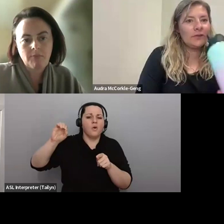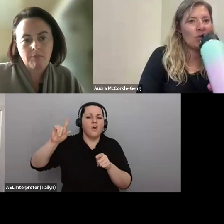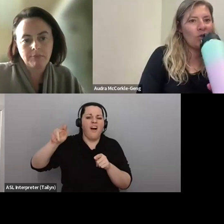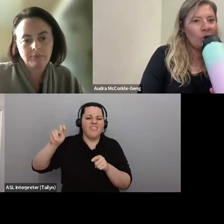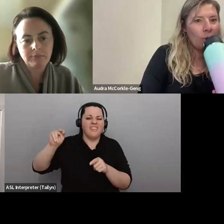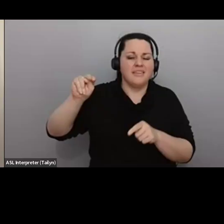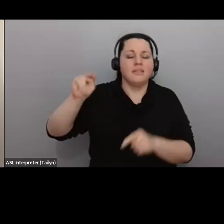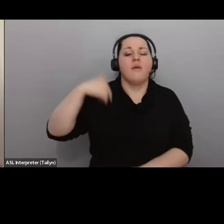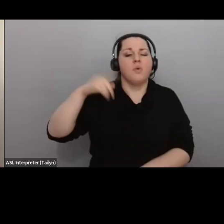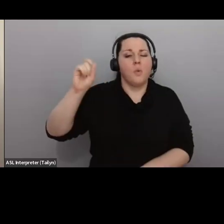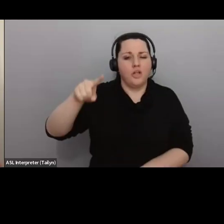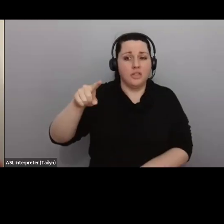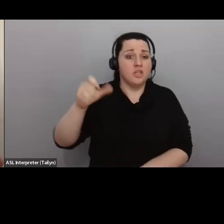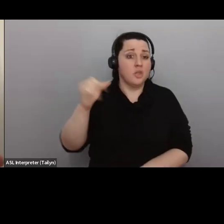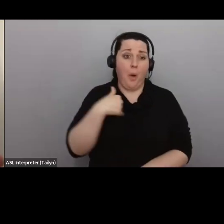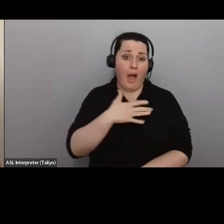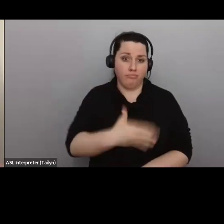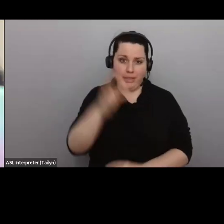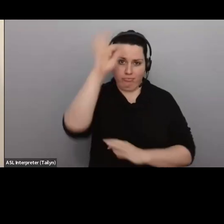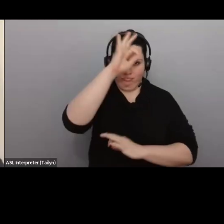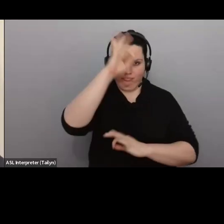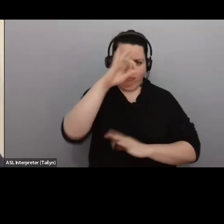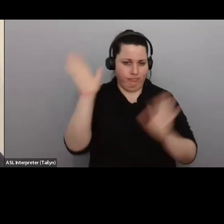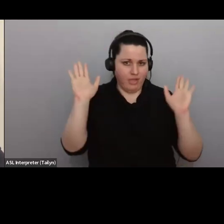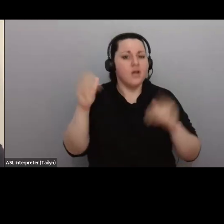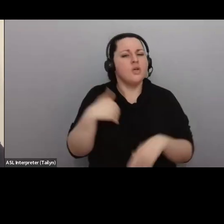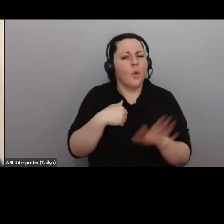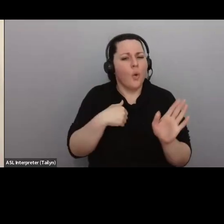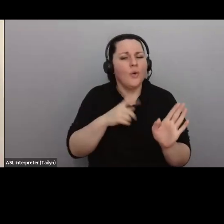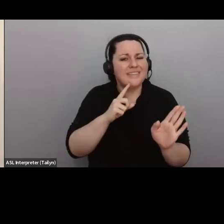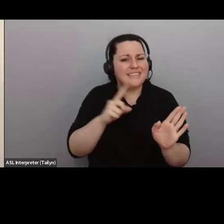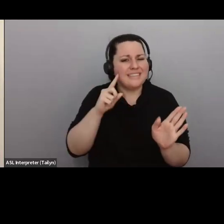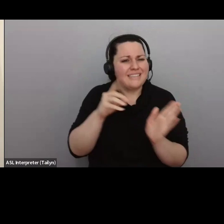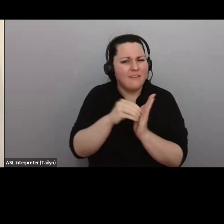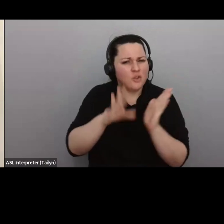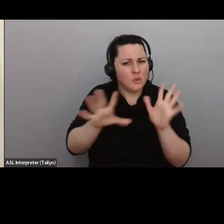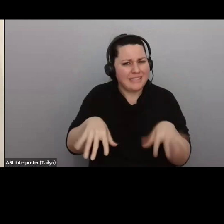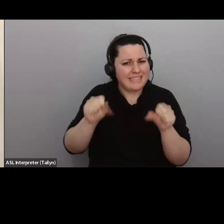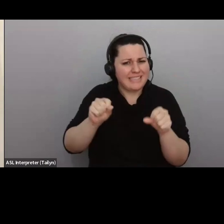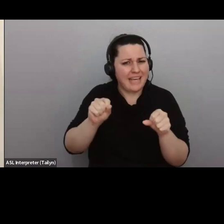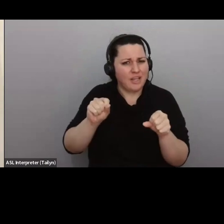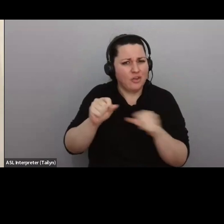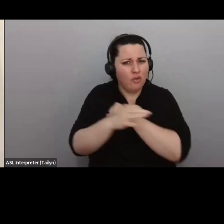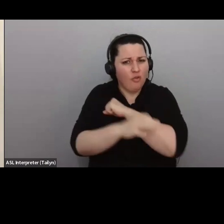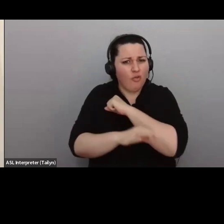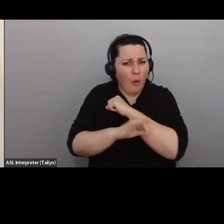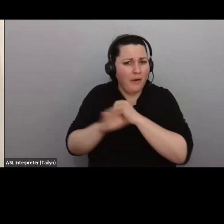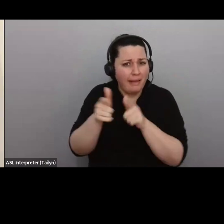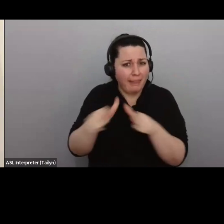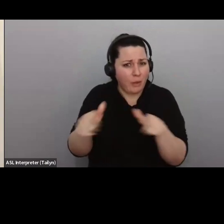Colleen: so I'm admitting total ignorance here. Do deaf students take foreign languages at universities, or in secondary and primary school?